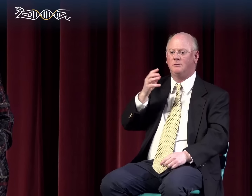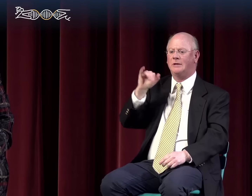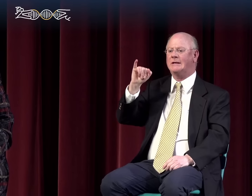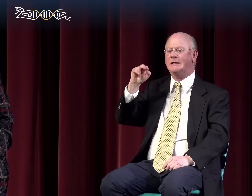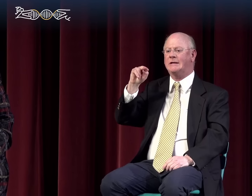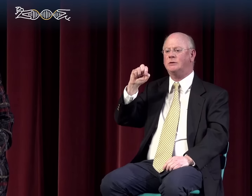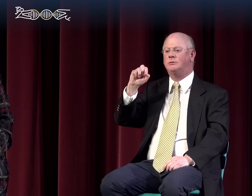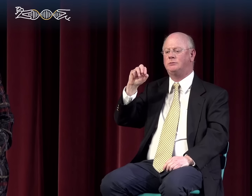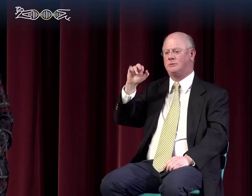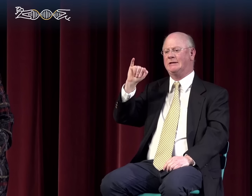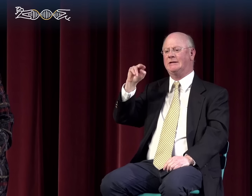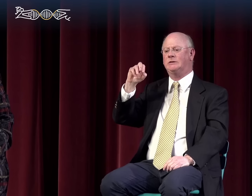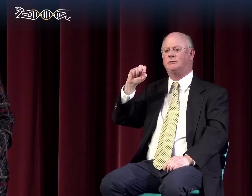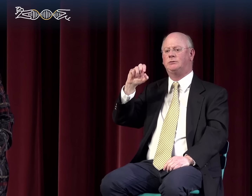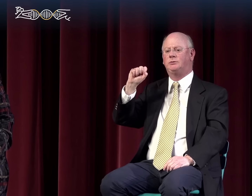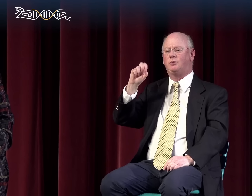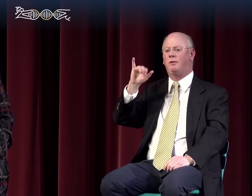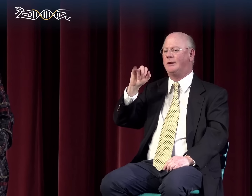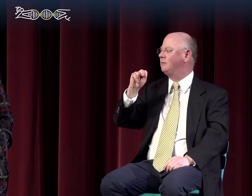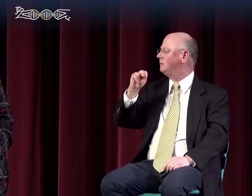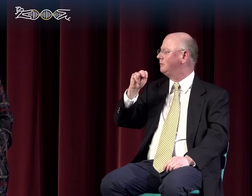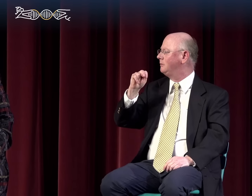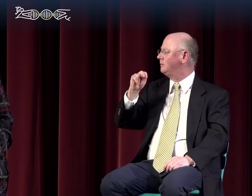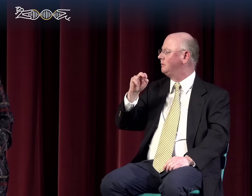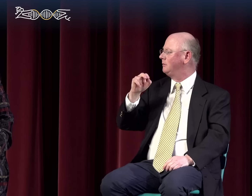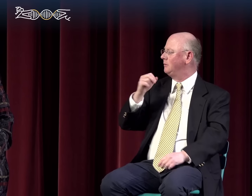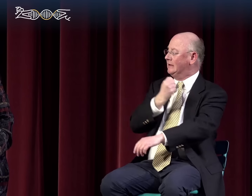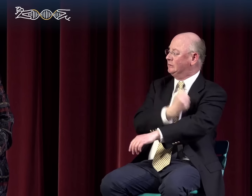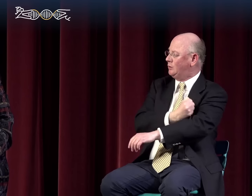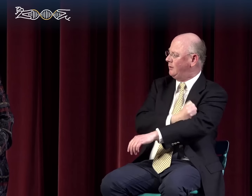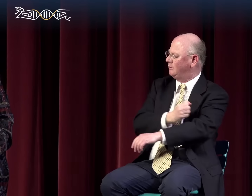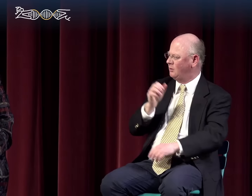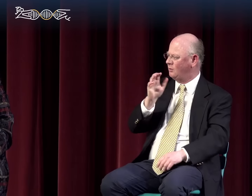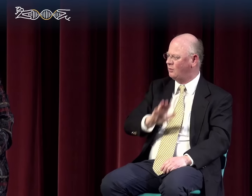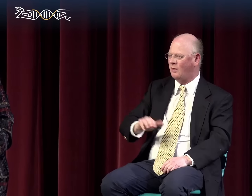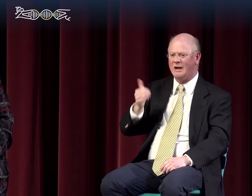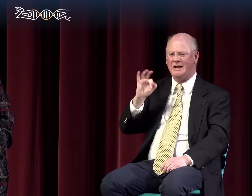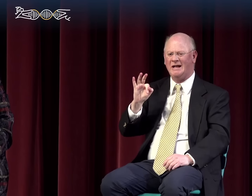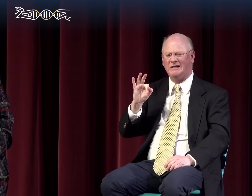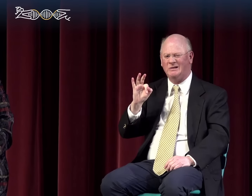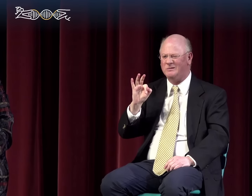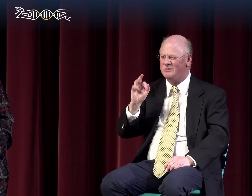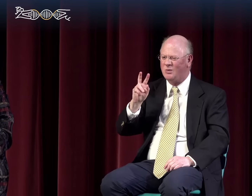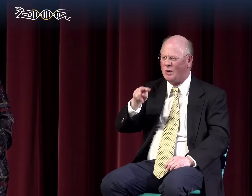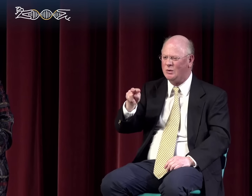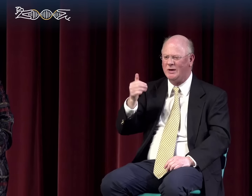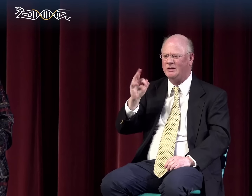Then with advent of insulin and injectable insulin, we started to have